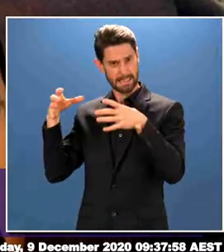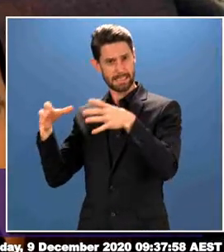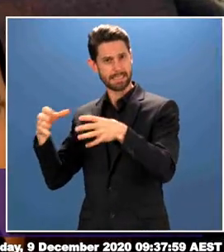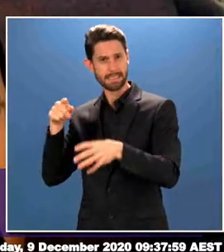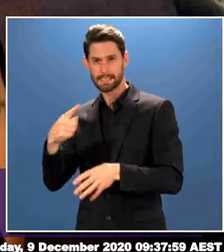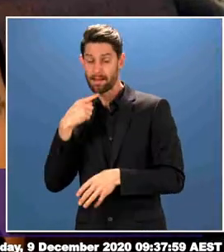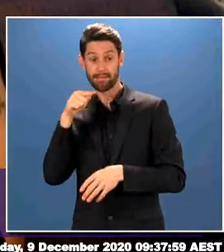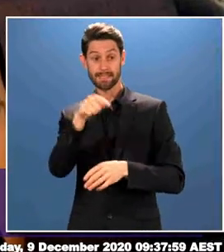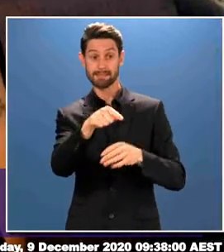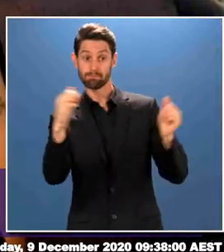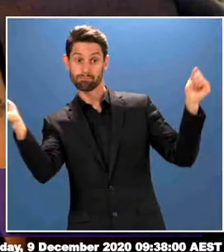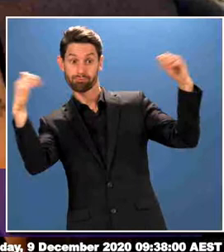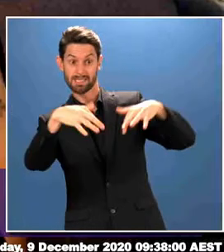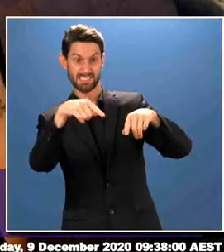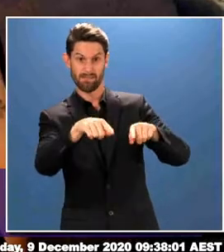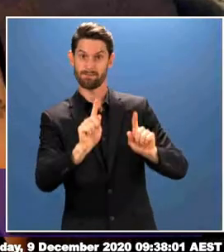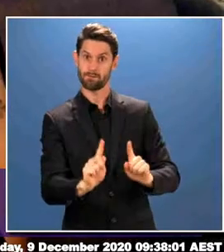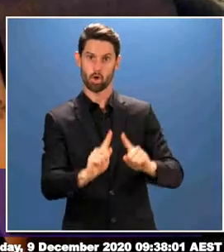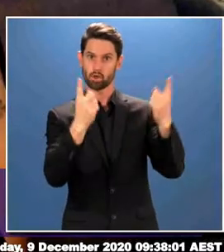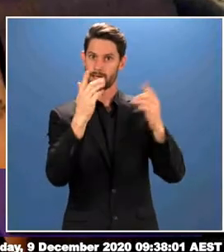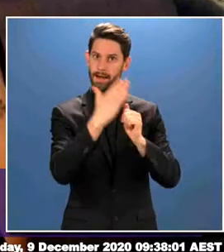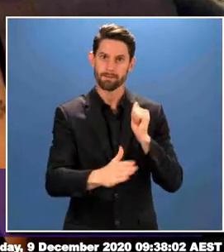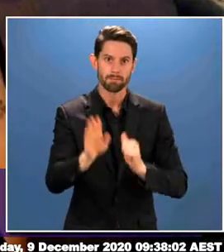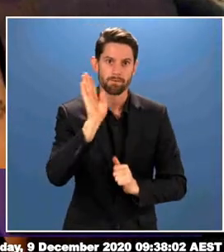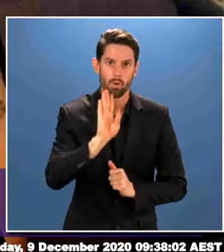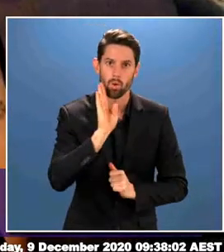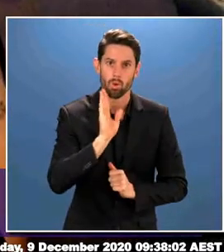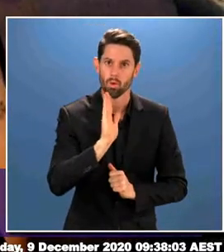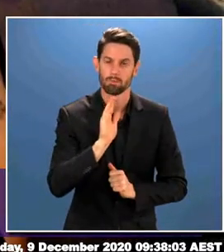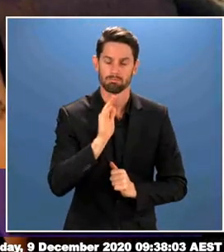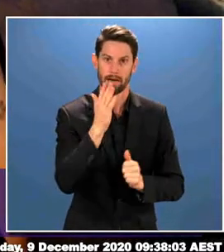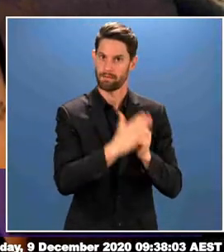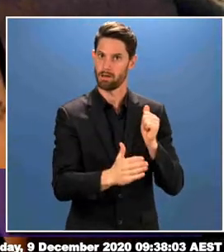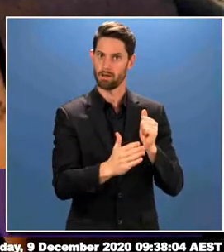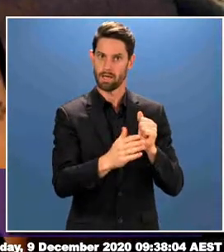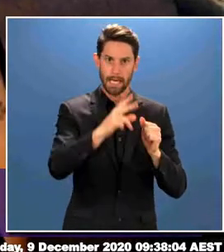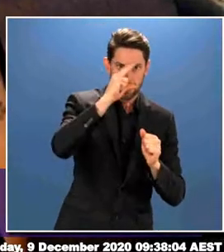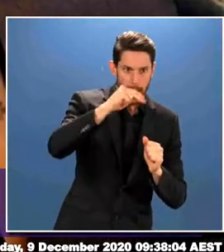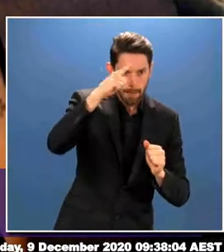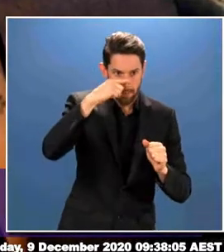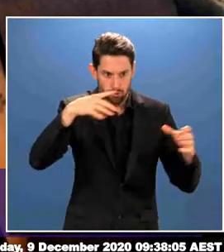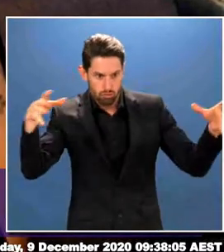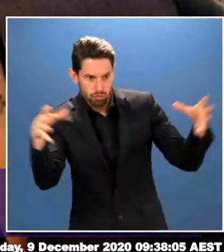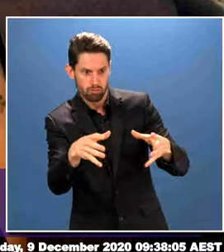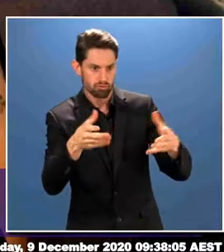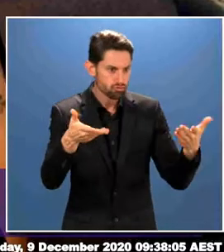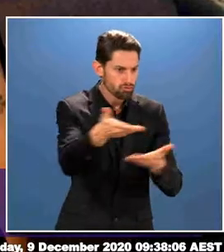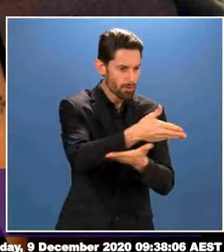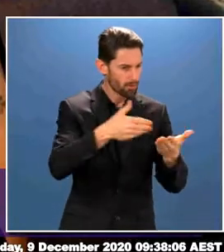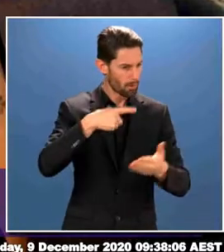was the first of its kind in Australia, an event like this, and brought together young people with disability, and as such they didn't want